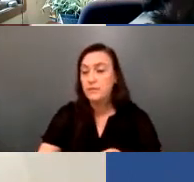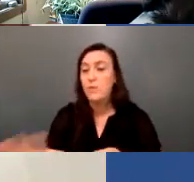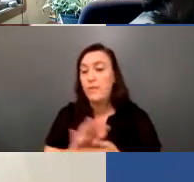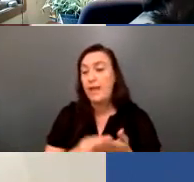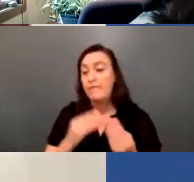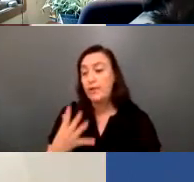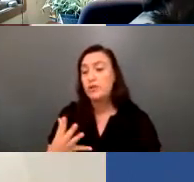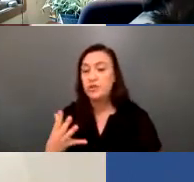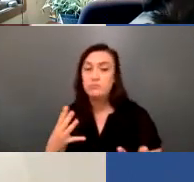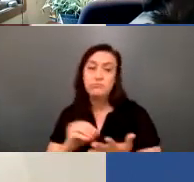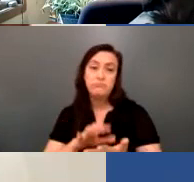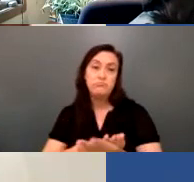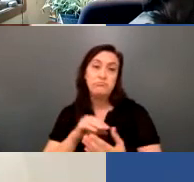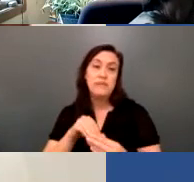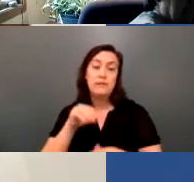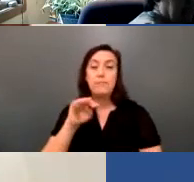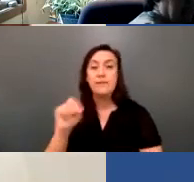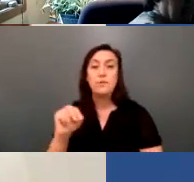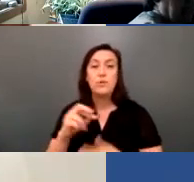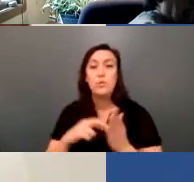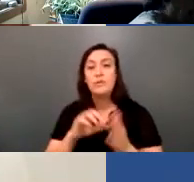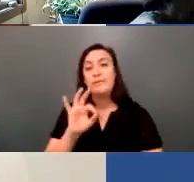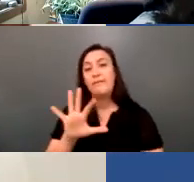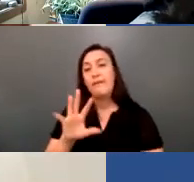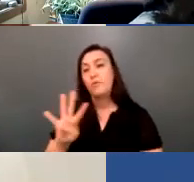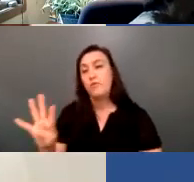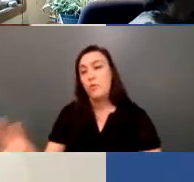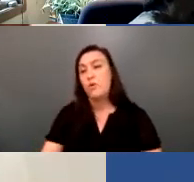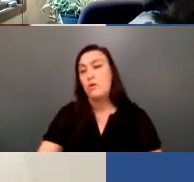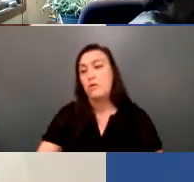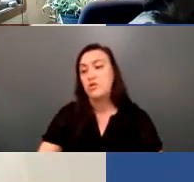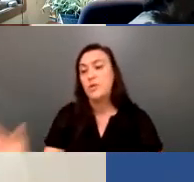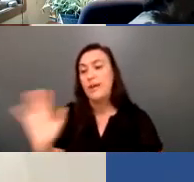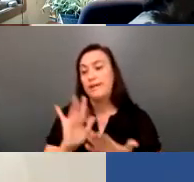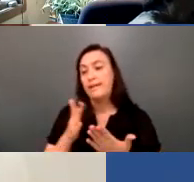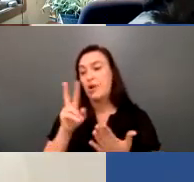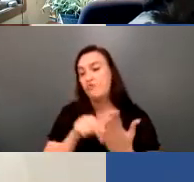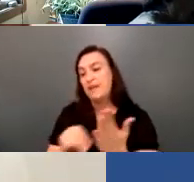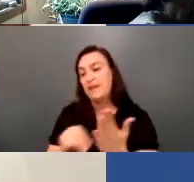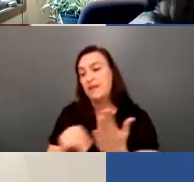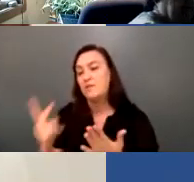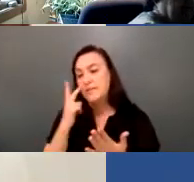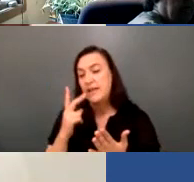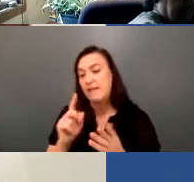found in that Minnesota Rule 9544. If you click on that rule, you can read through that and you can see what the training requirements are.